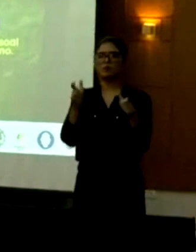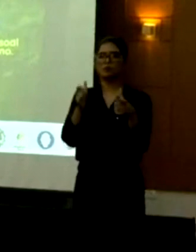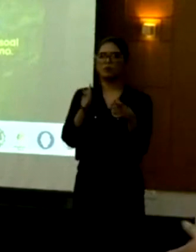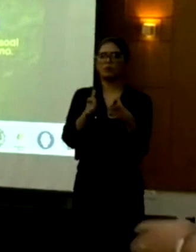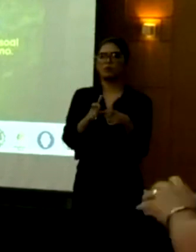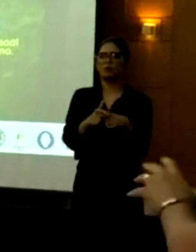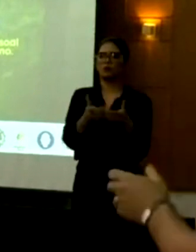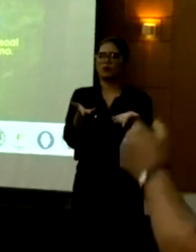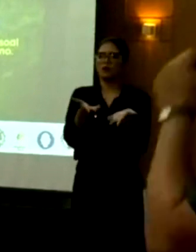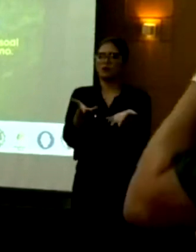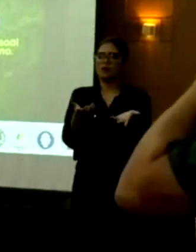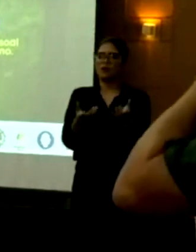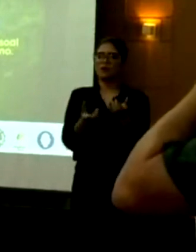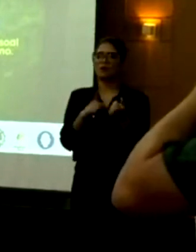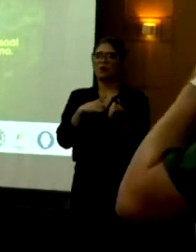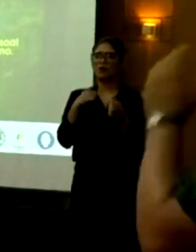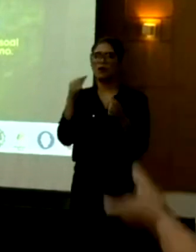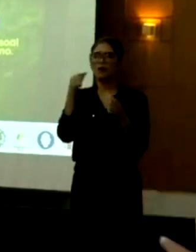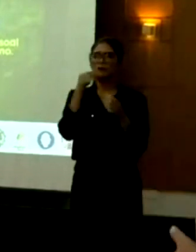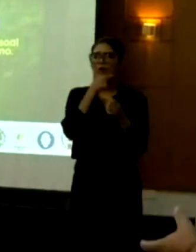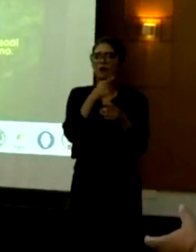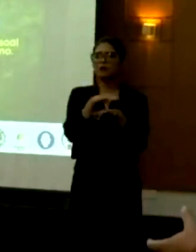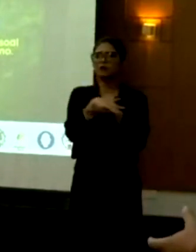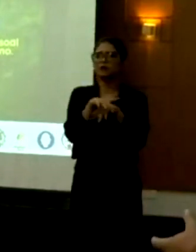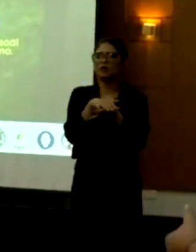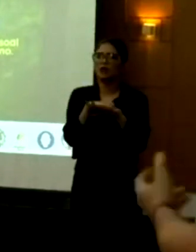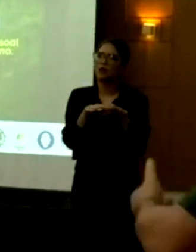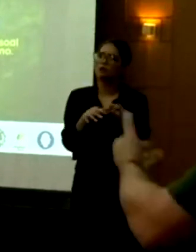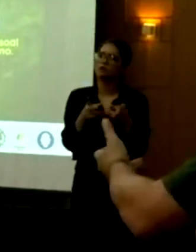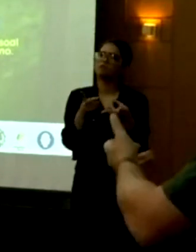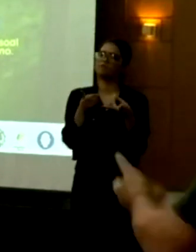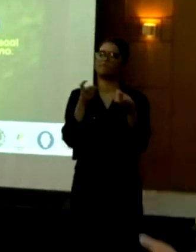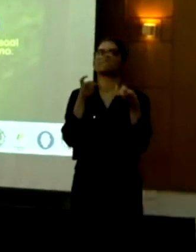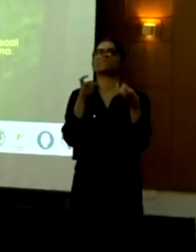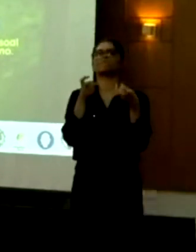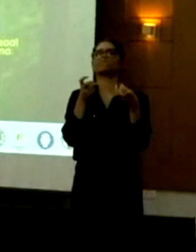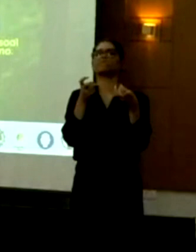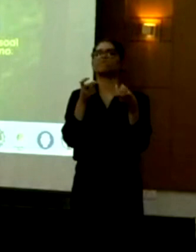remove more